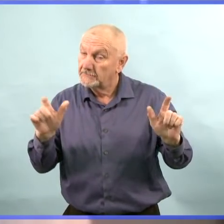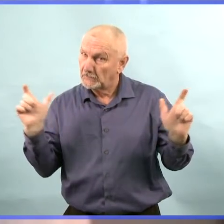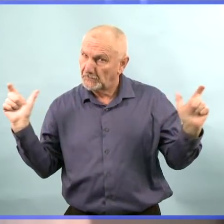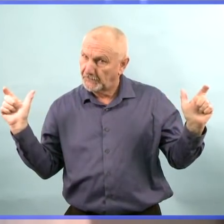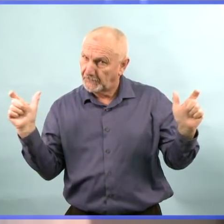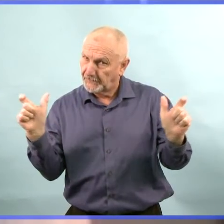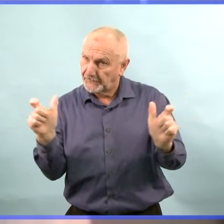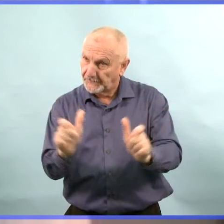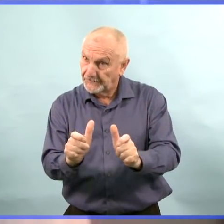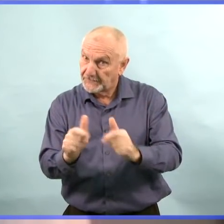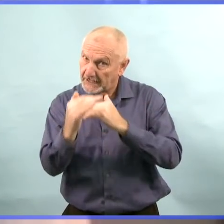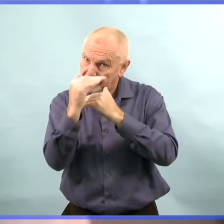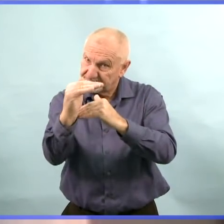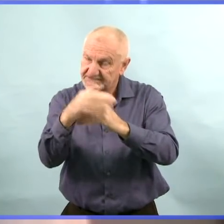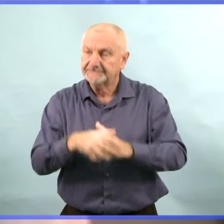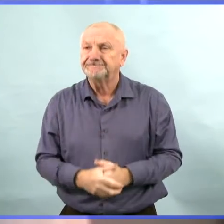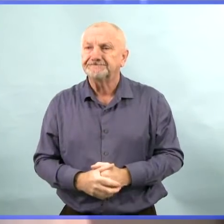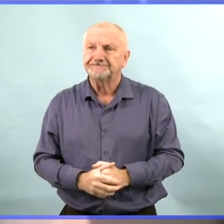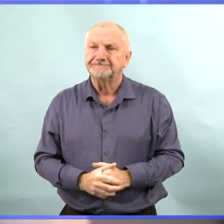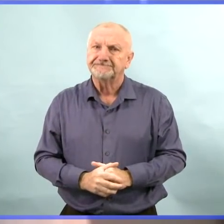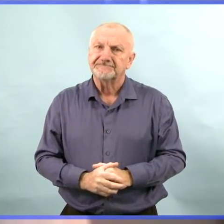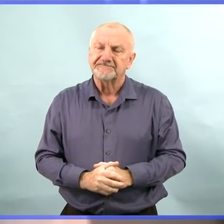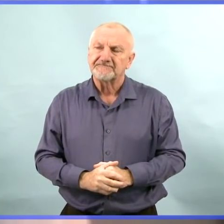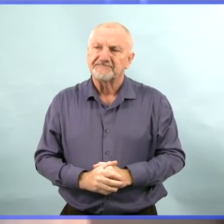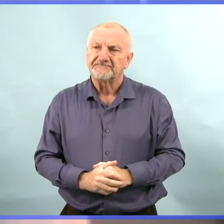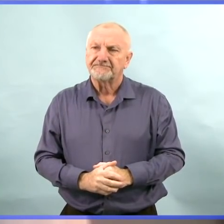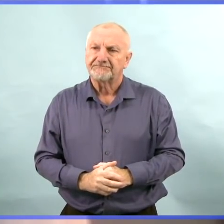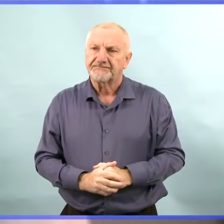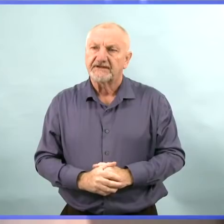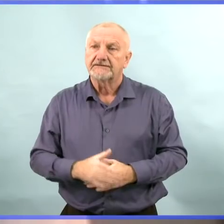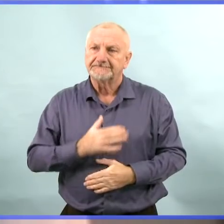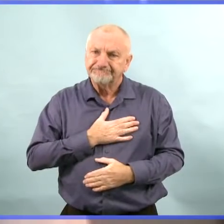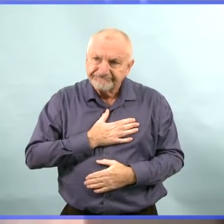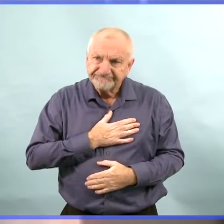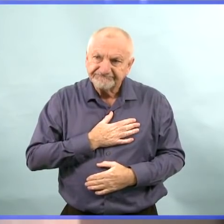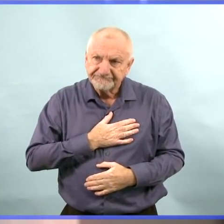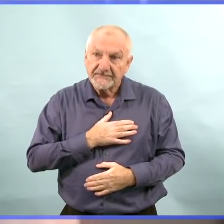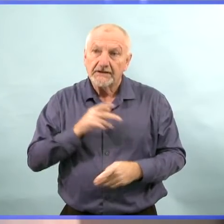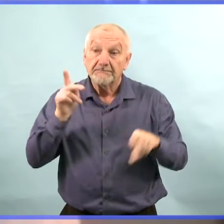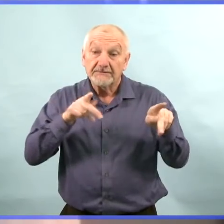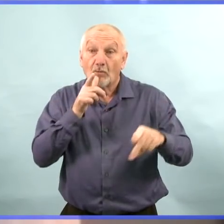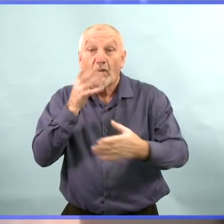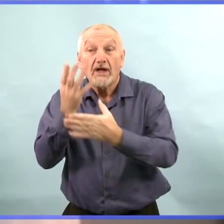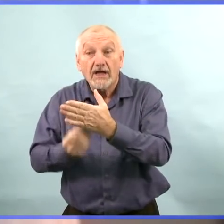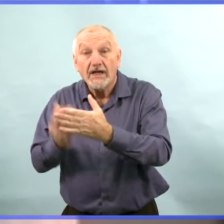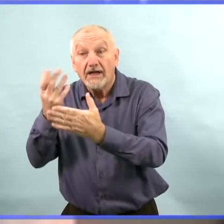ones about tobins that we have lost to hiv aids i offer my sincere condolences